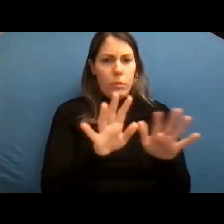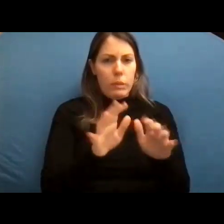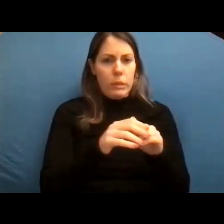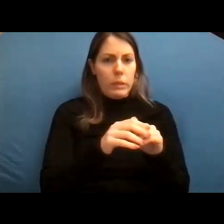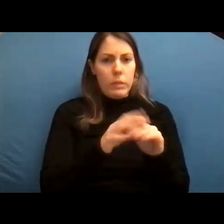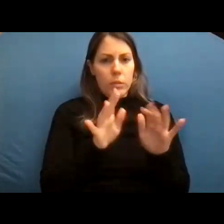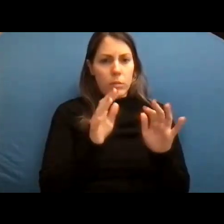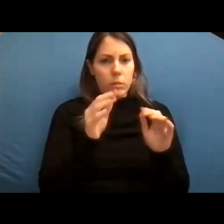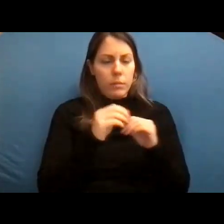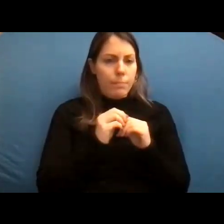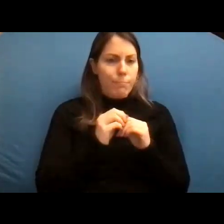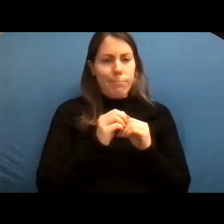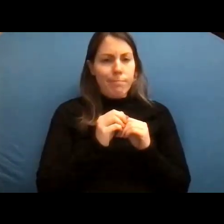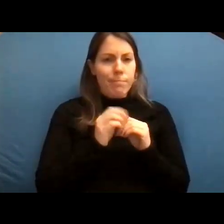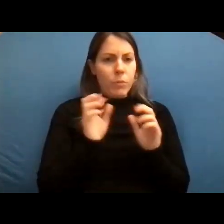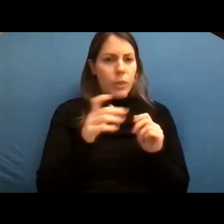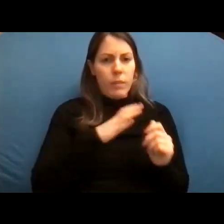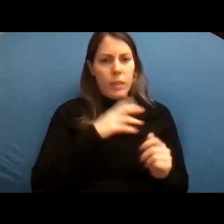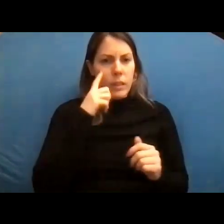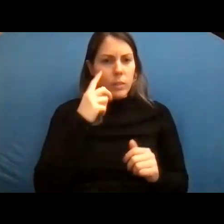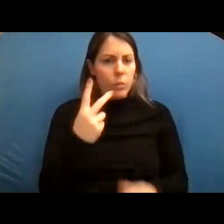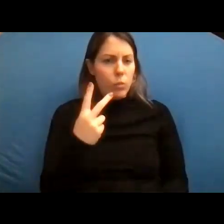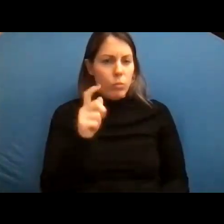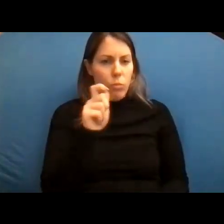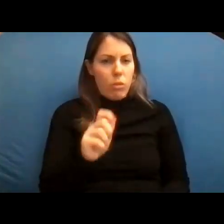bullets. So I think that's the